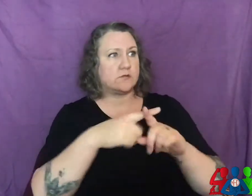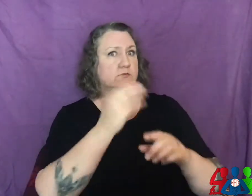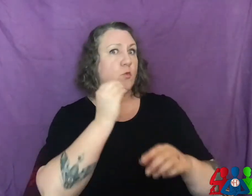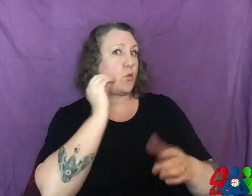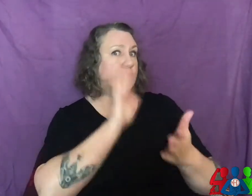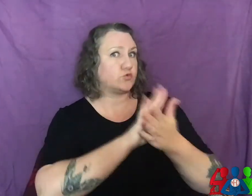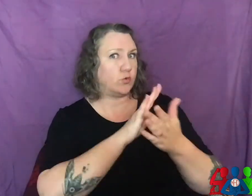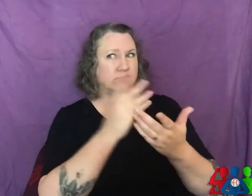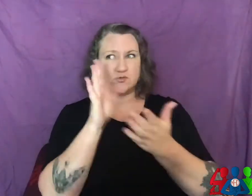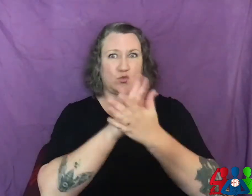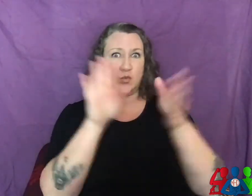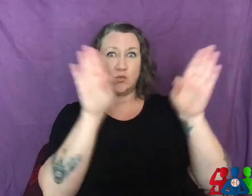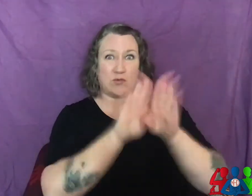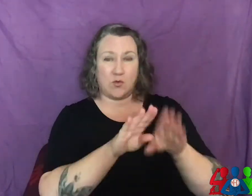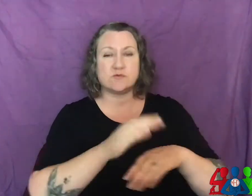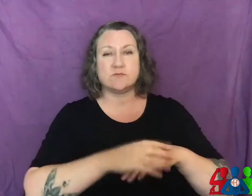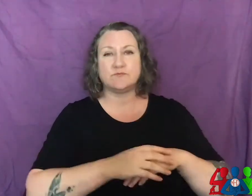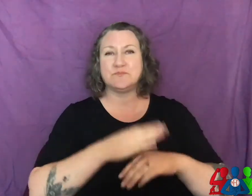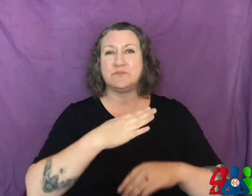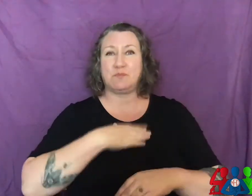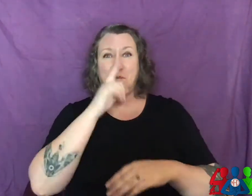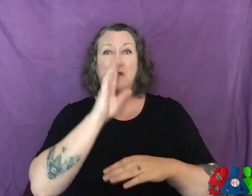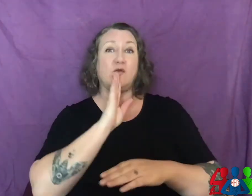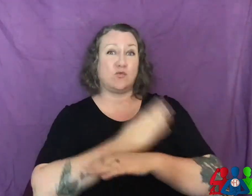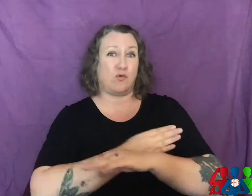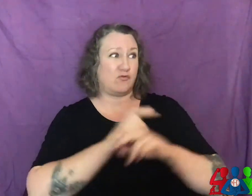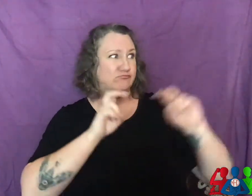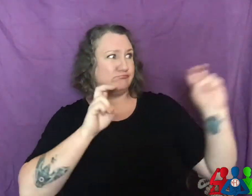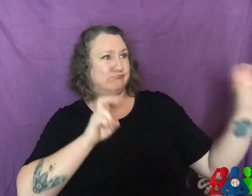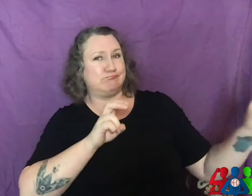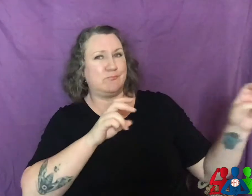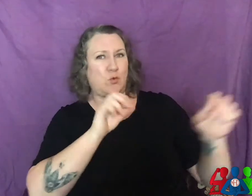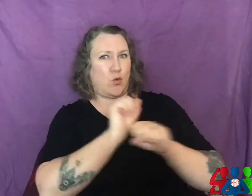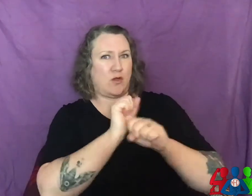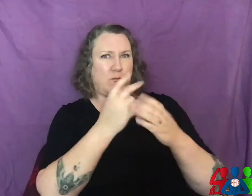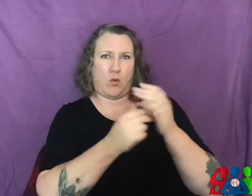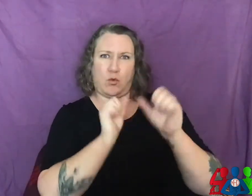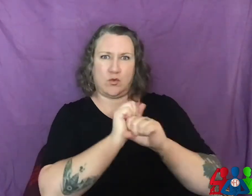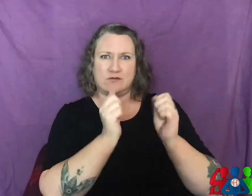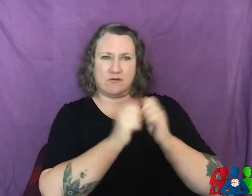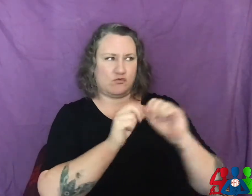I started working from home, teaching from home, and my daughter's school closed,